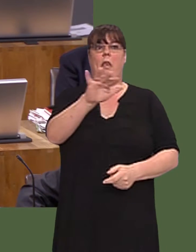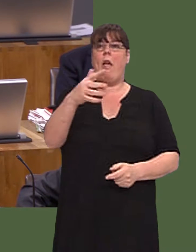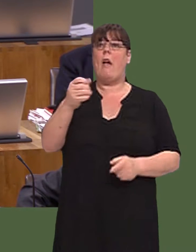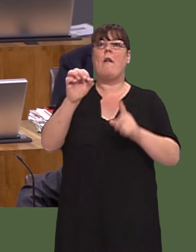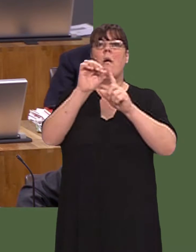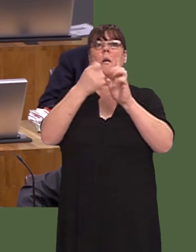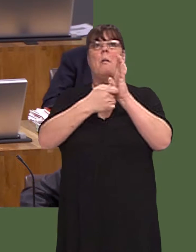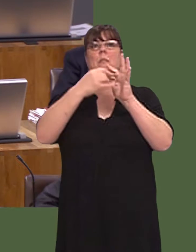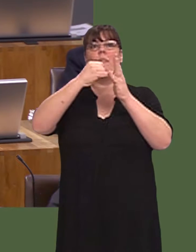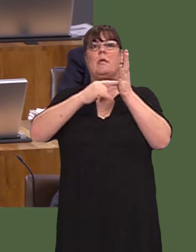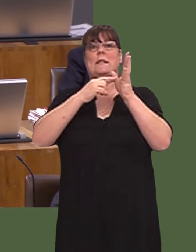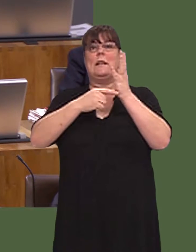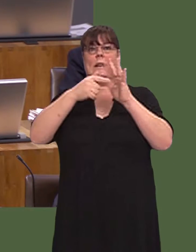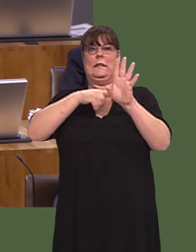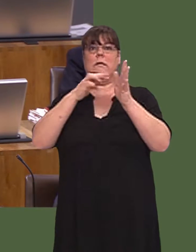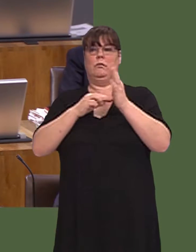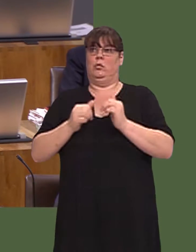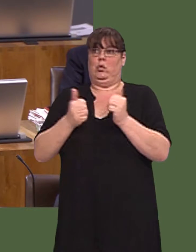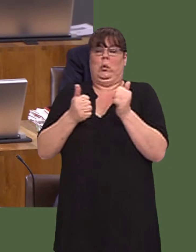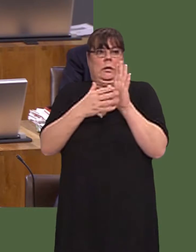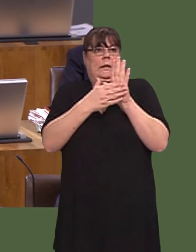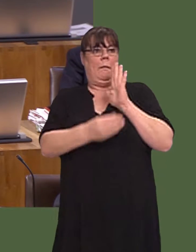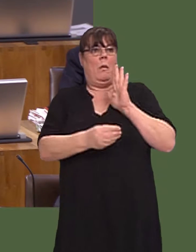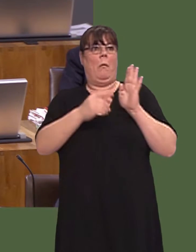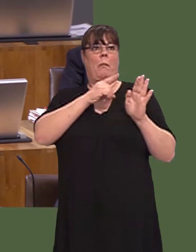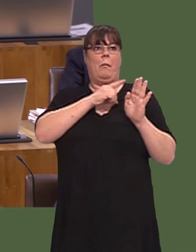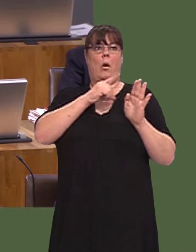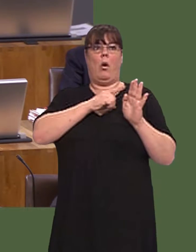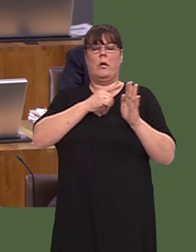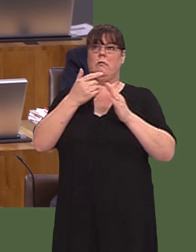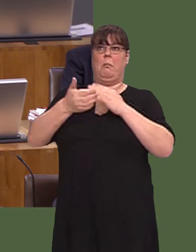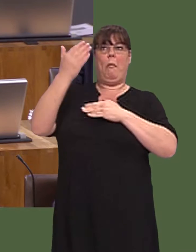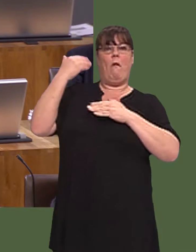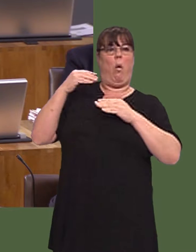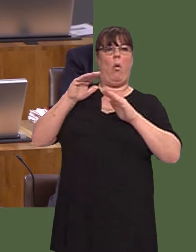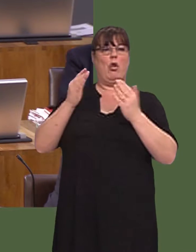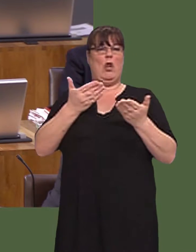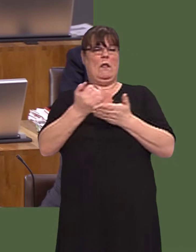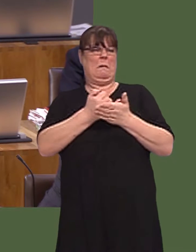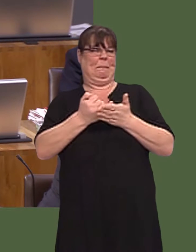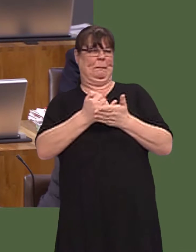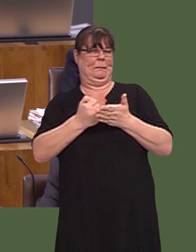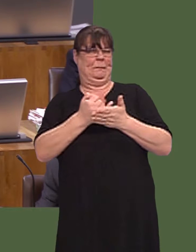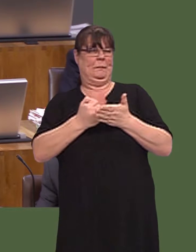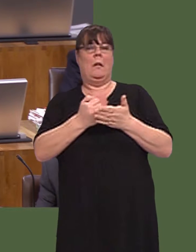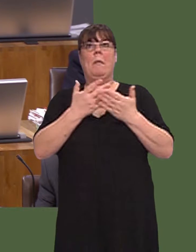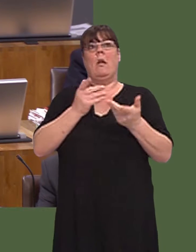Prestatyn is an example of that, where the service is better now than it was previously with the surgeries.